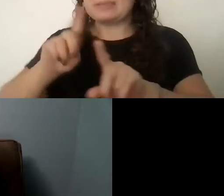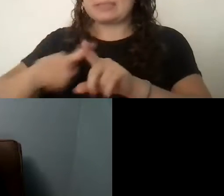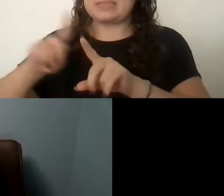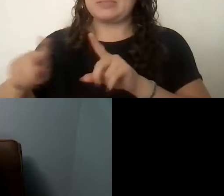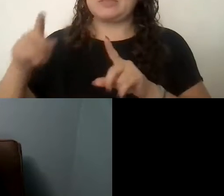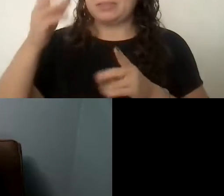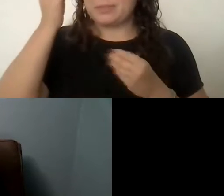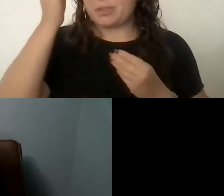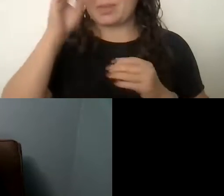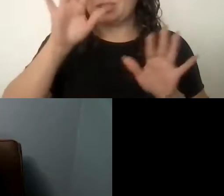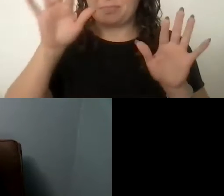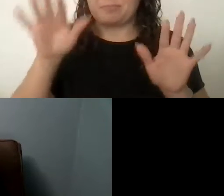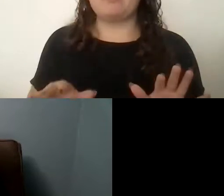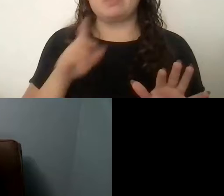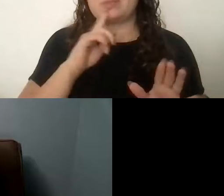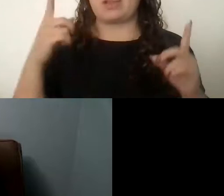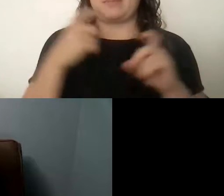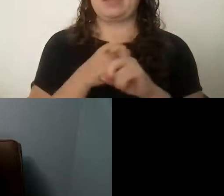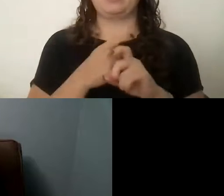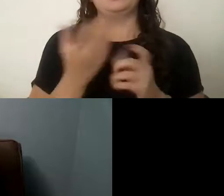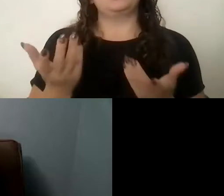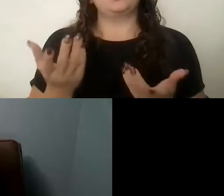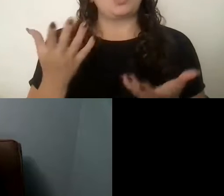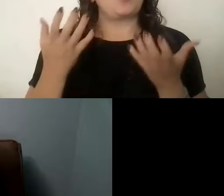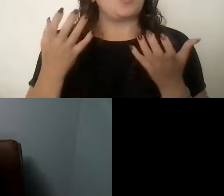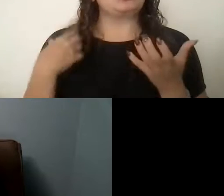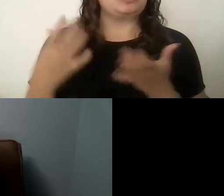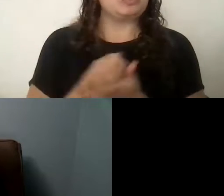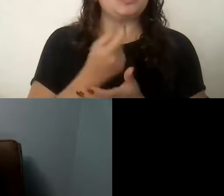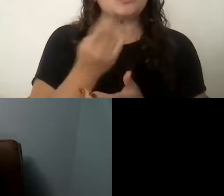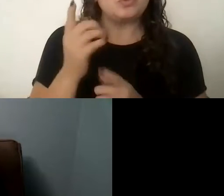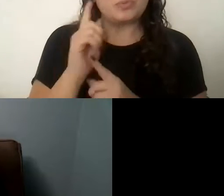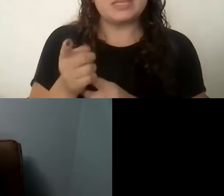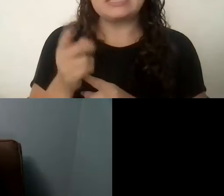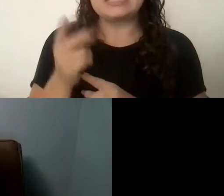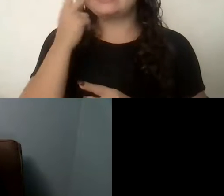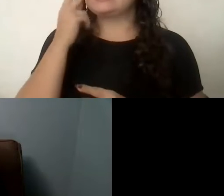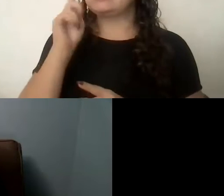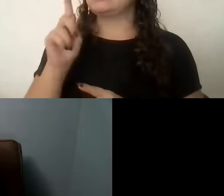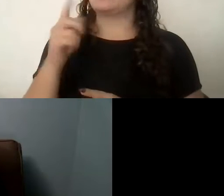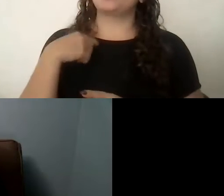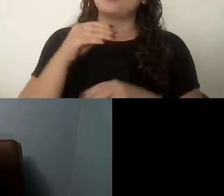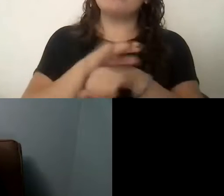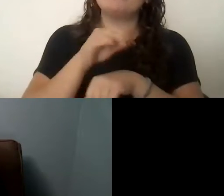So I want to take just a couple minutes and just check in about one other kind of resource that I